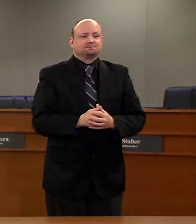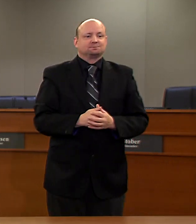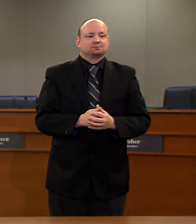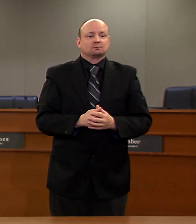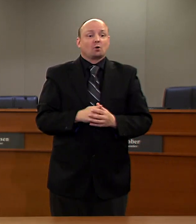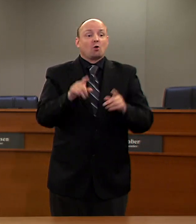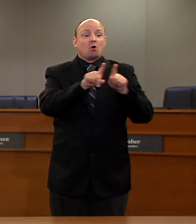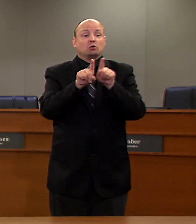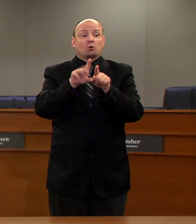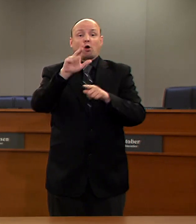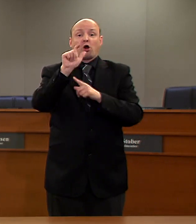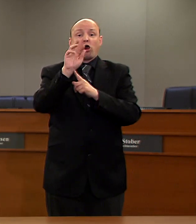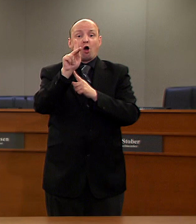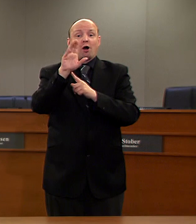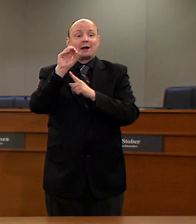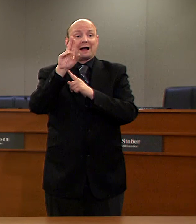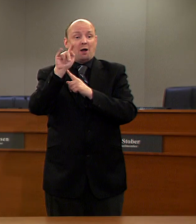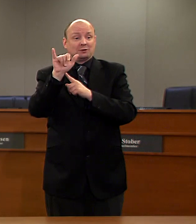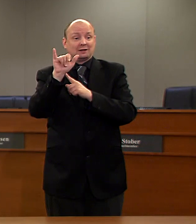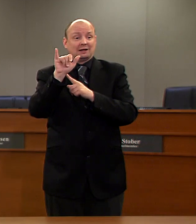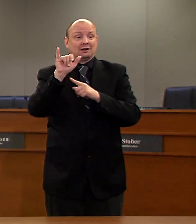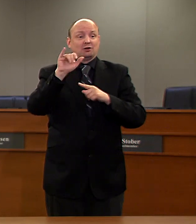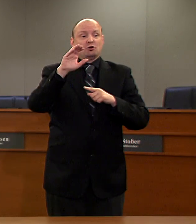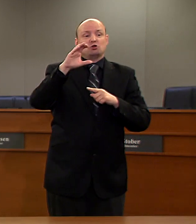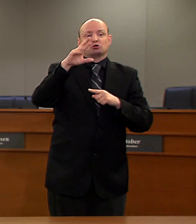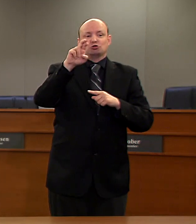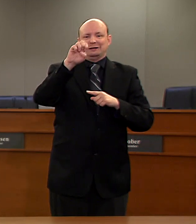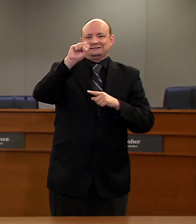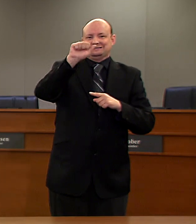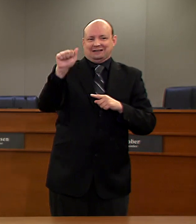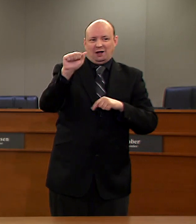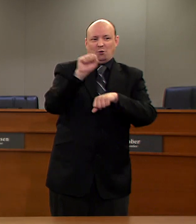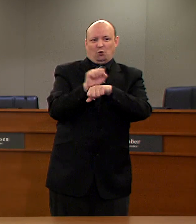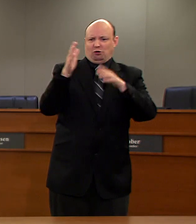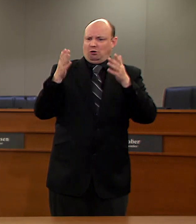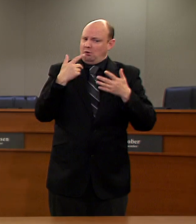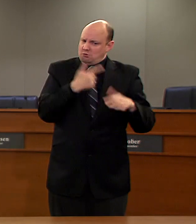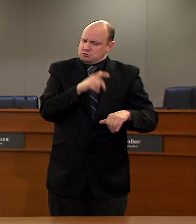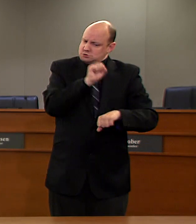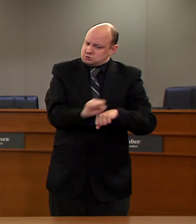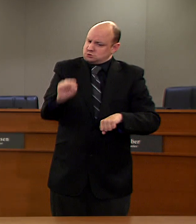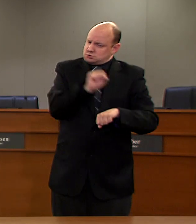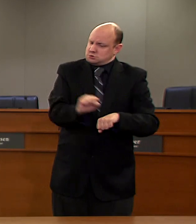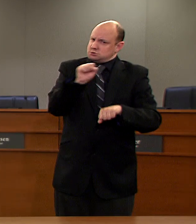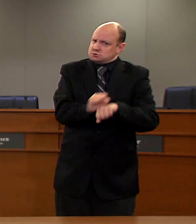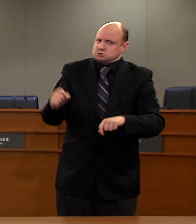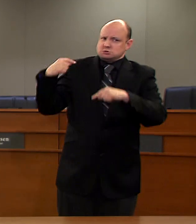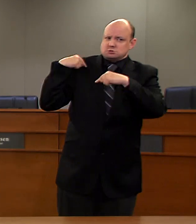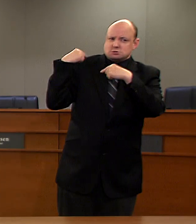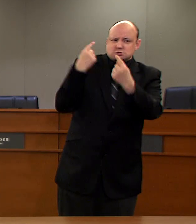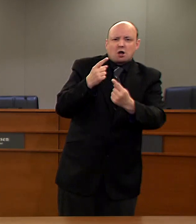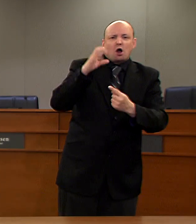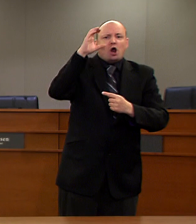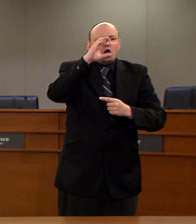CRESA are working very hard at. They're looking for the alternate care sites. They're being creative, they're